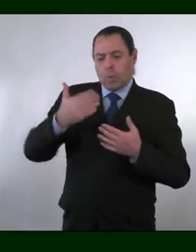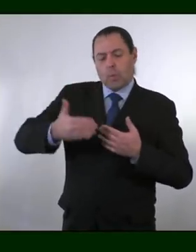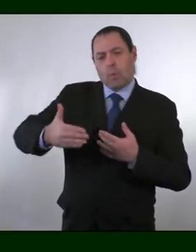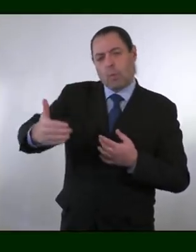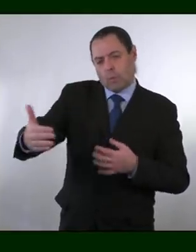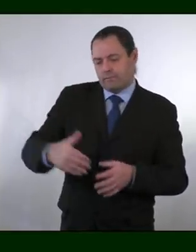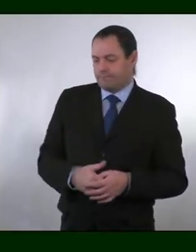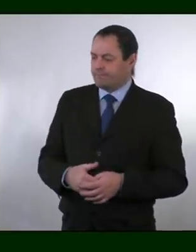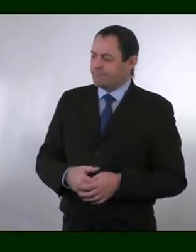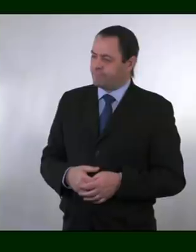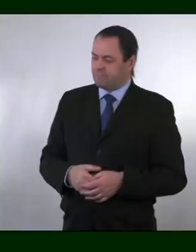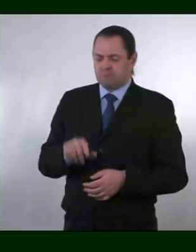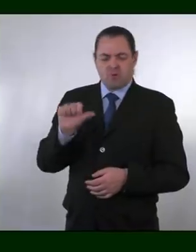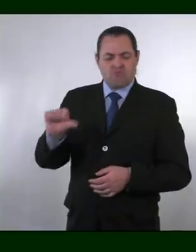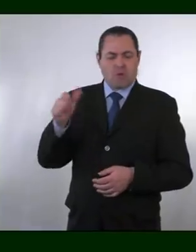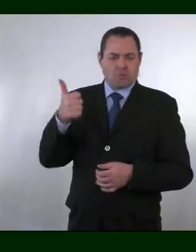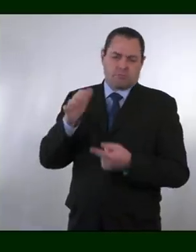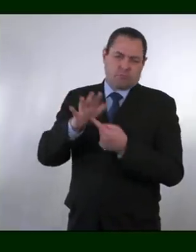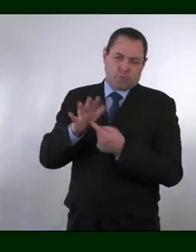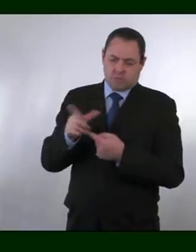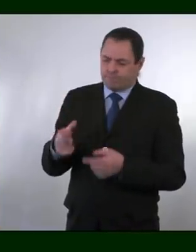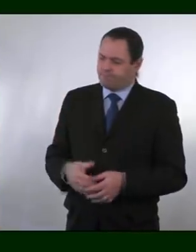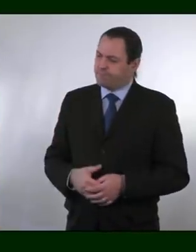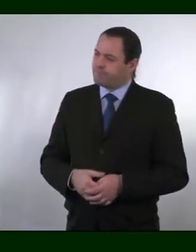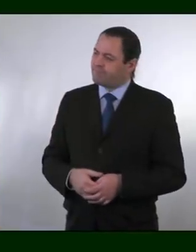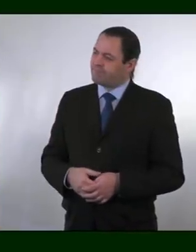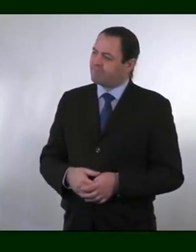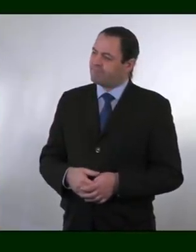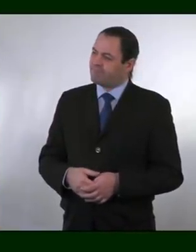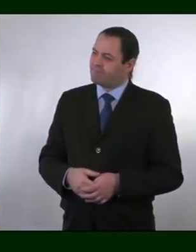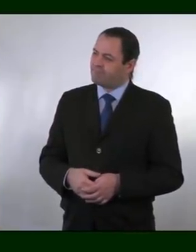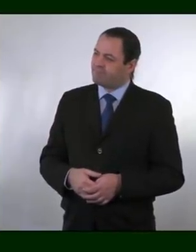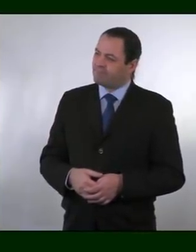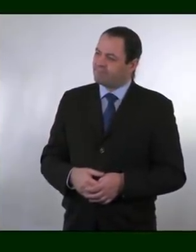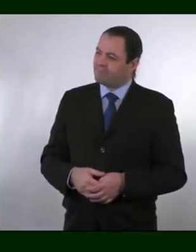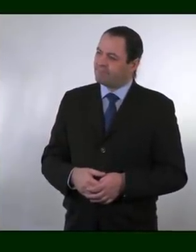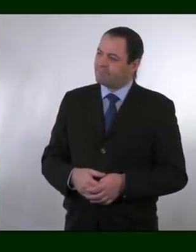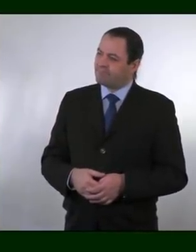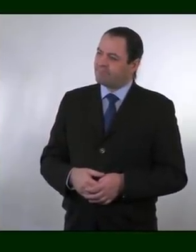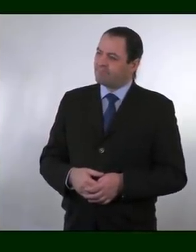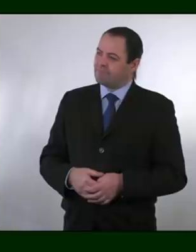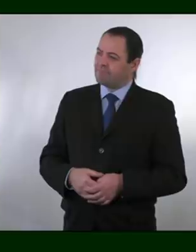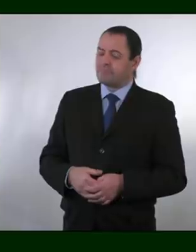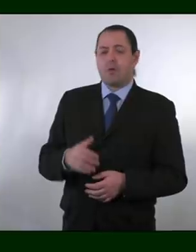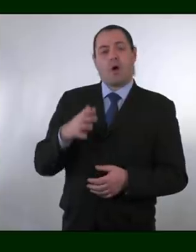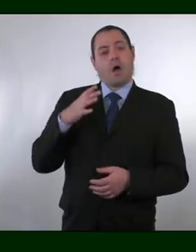first. He makes an important point. >>Mr Speaker I would like to put a big thank you on record to the broadcasting team for